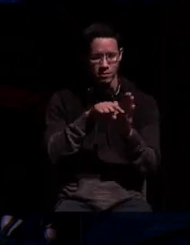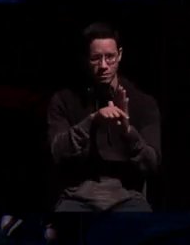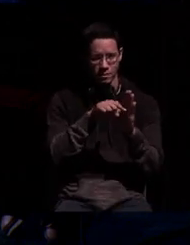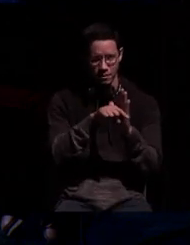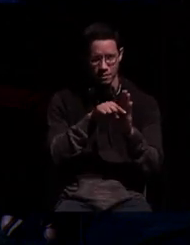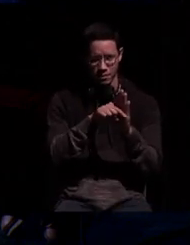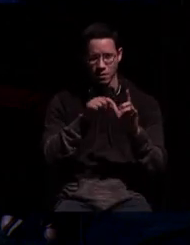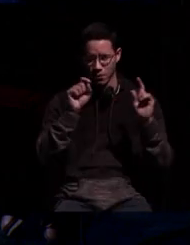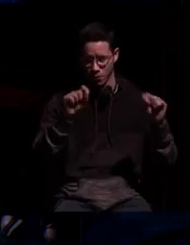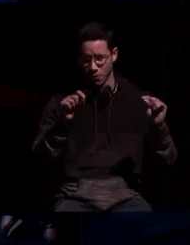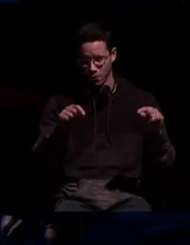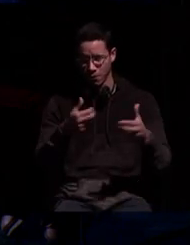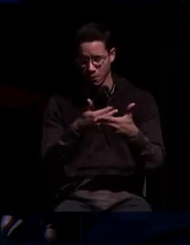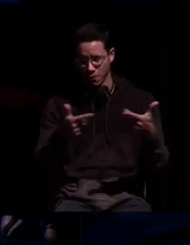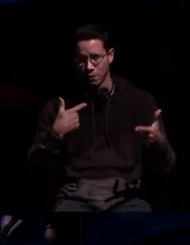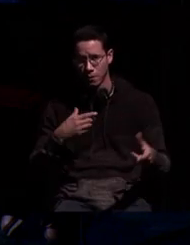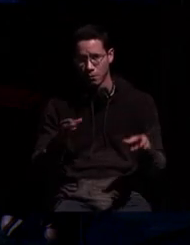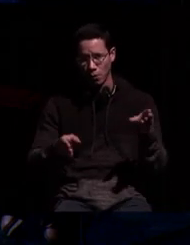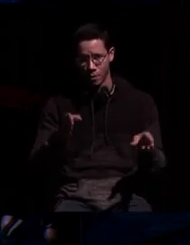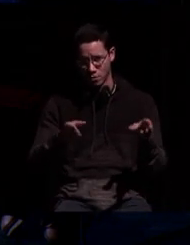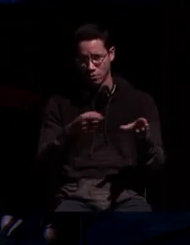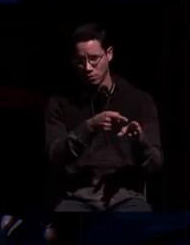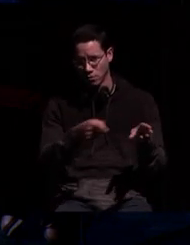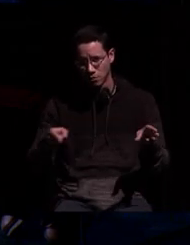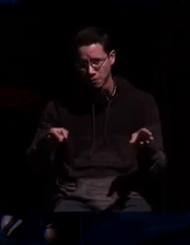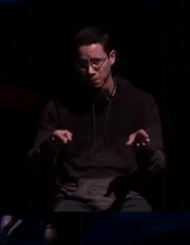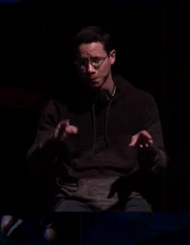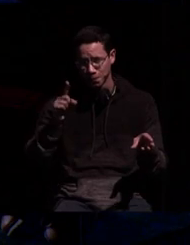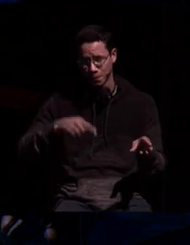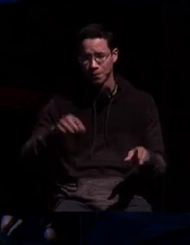of a few moments of the academia that discuss tourism